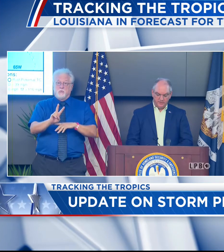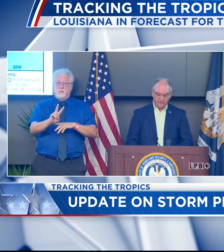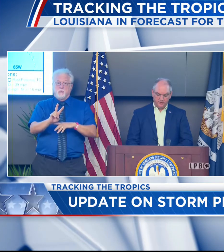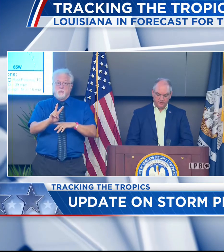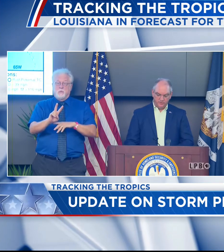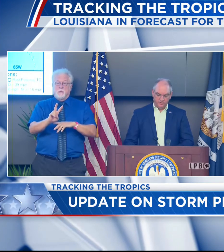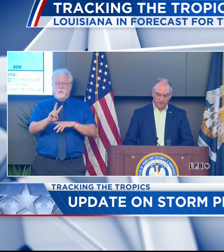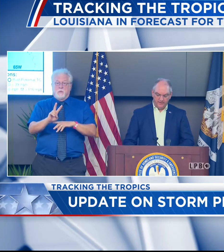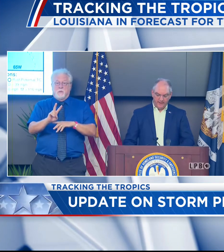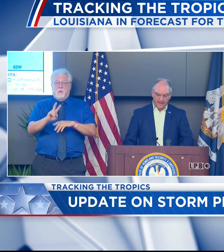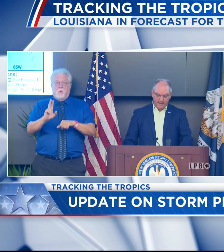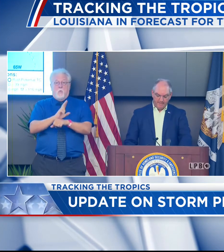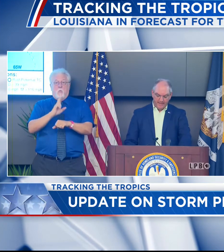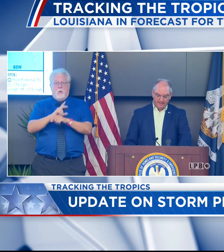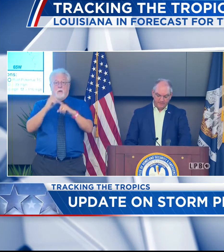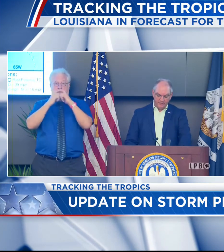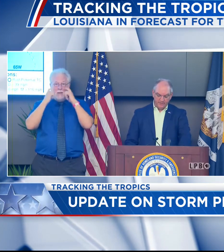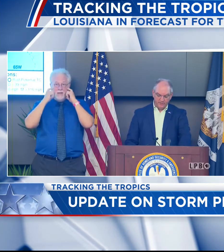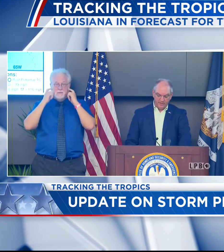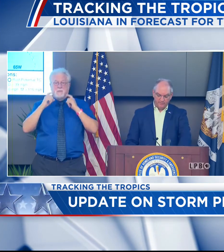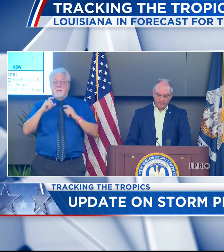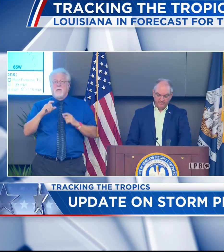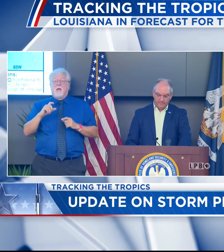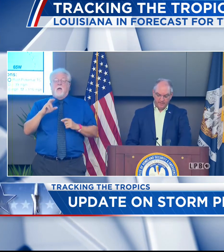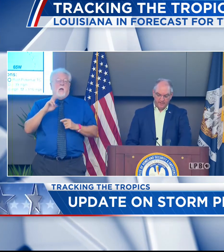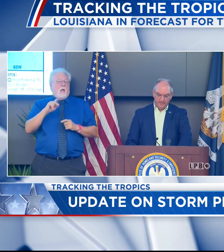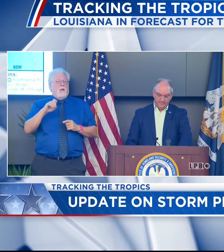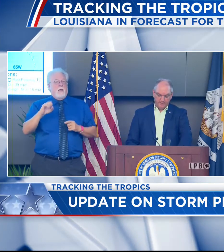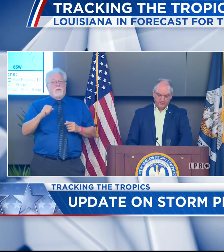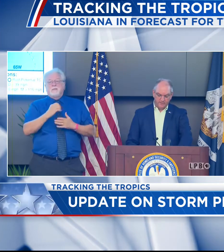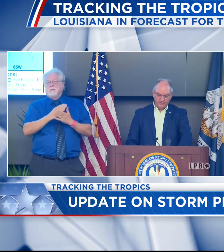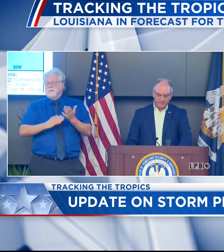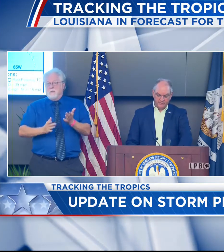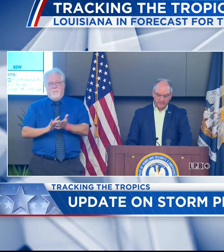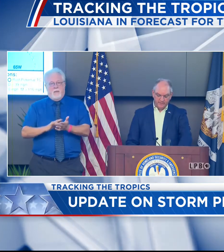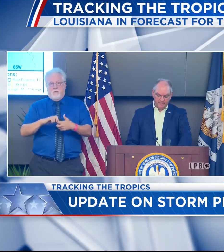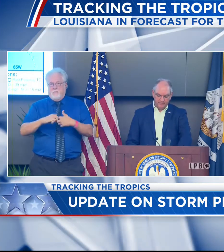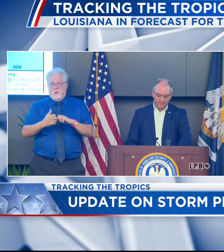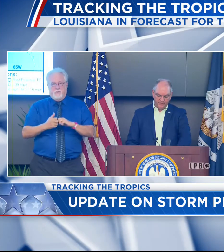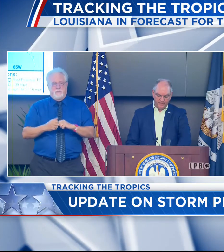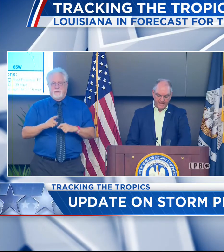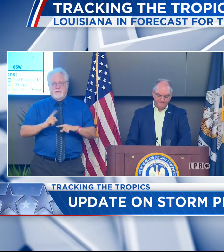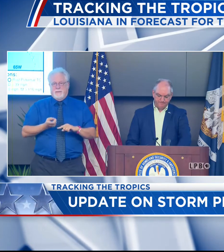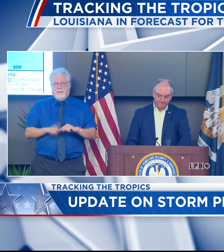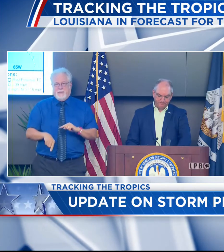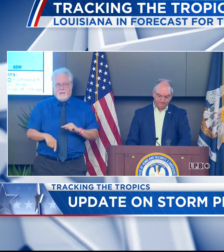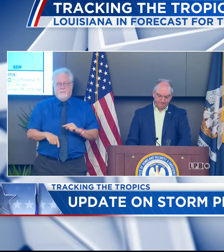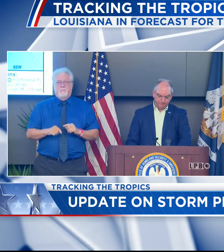IF AVAILABLE. REMEMBER, WE ARE ENCOURAGING EVERYONE OVER THE AGE OF 2, IF